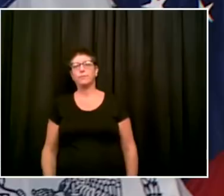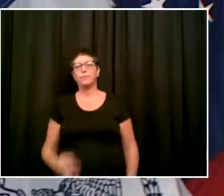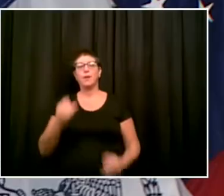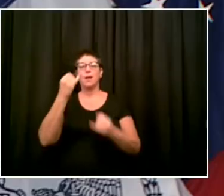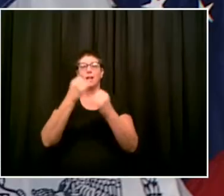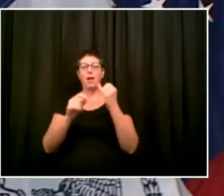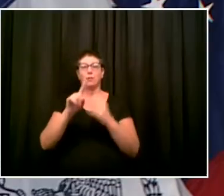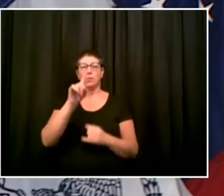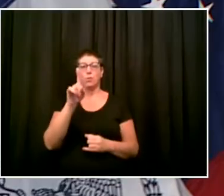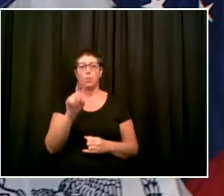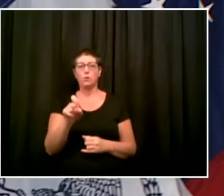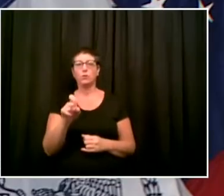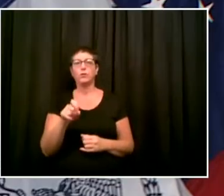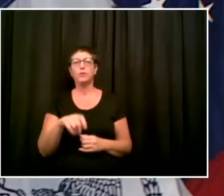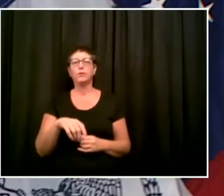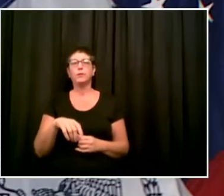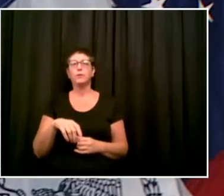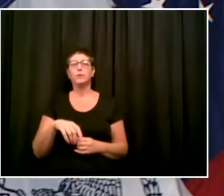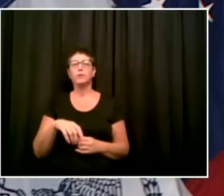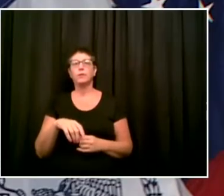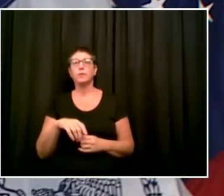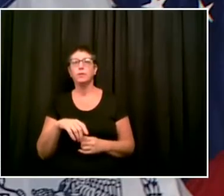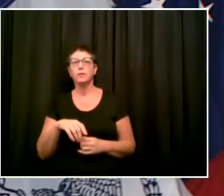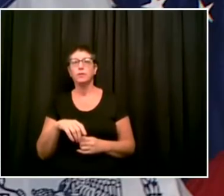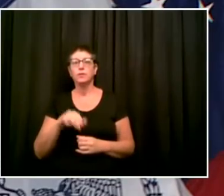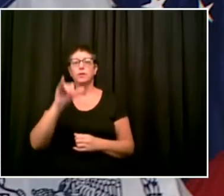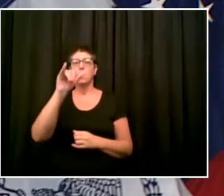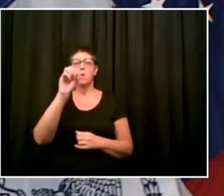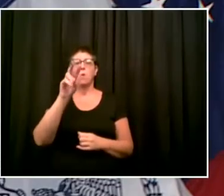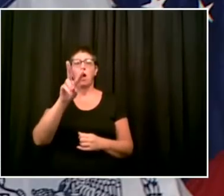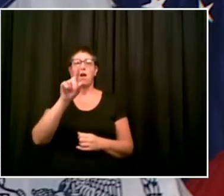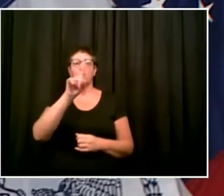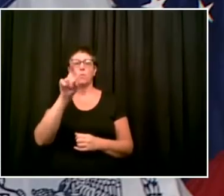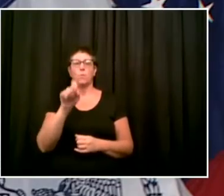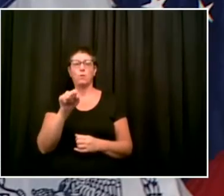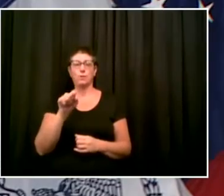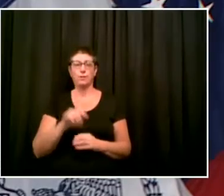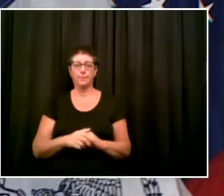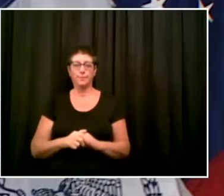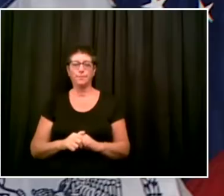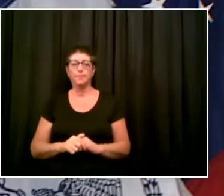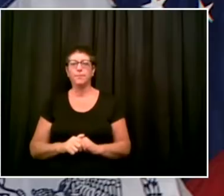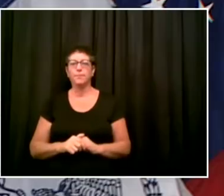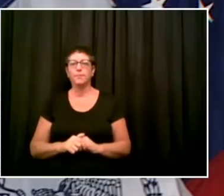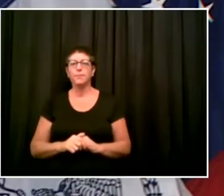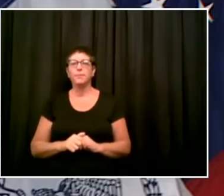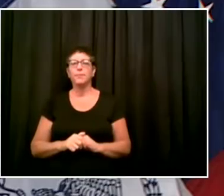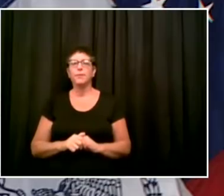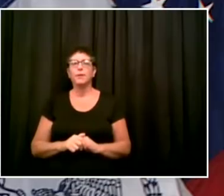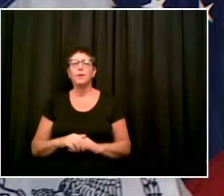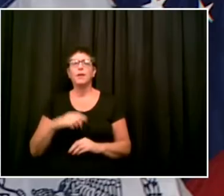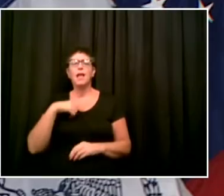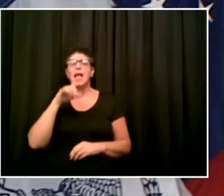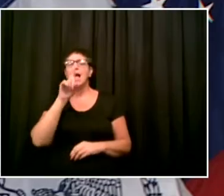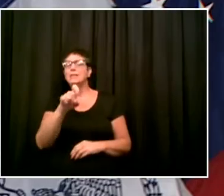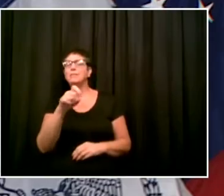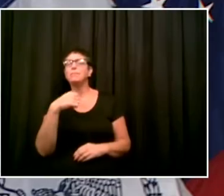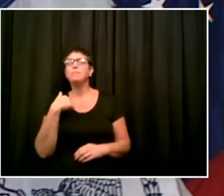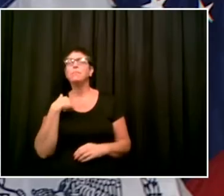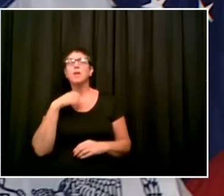FROM THE CITY. Reporter: HI EVERYONE, I WANTED TO ASK